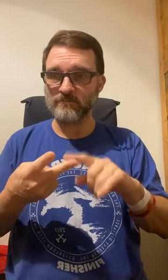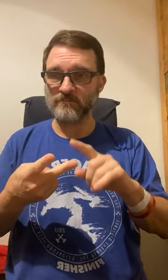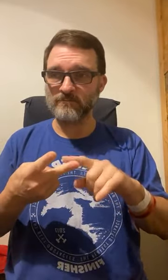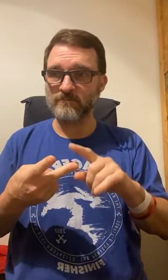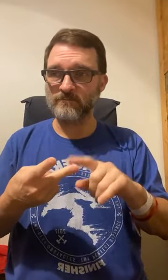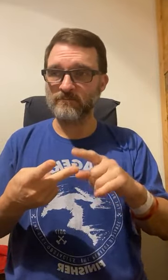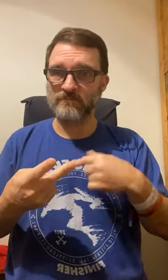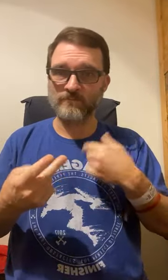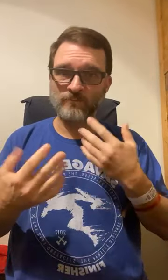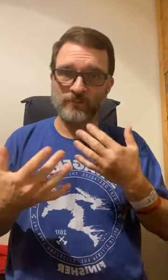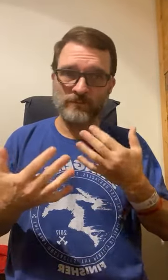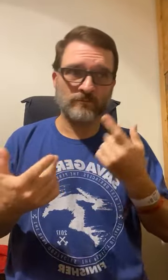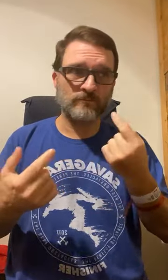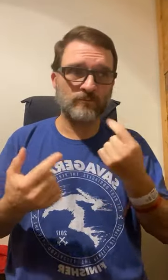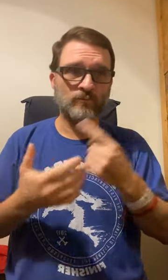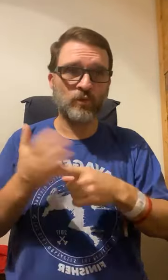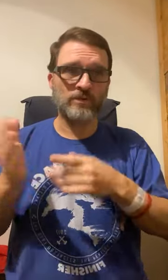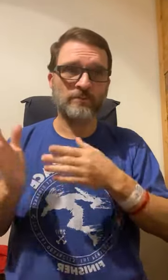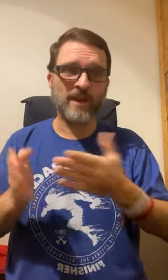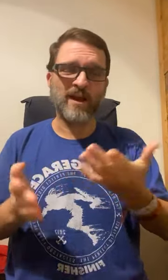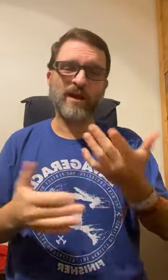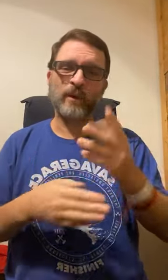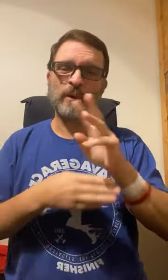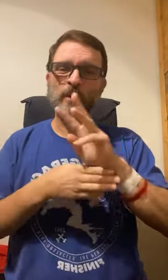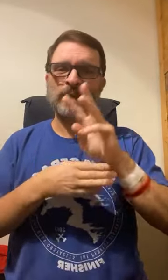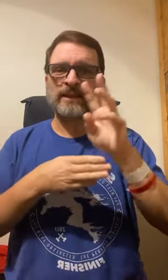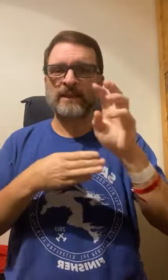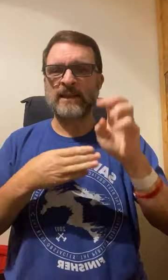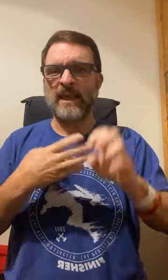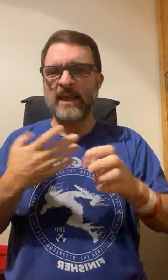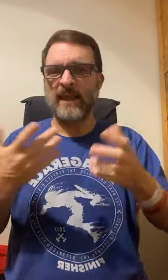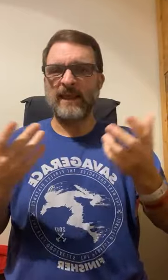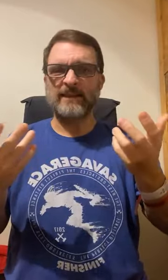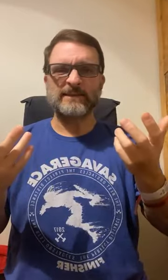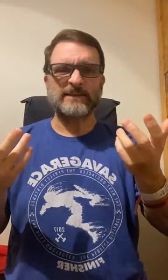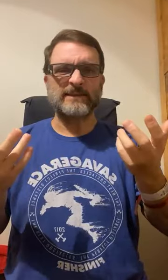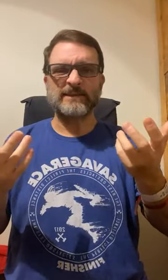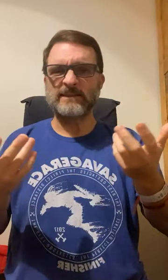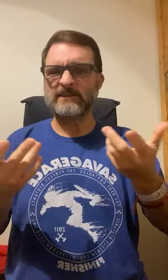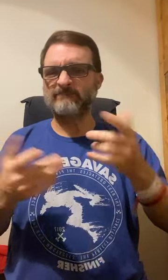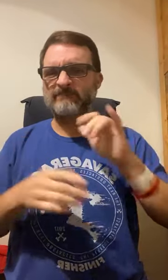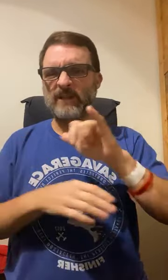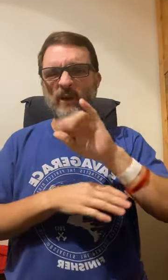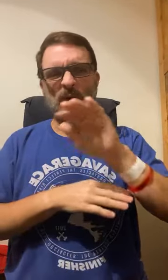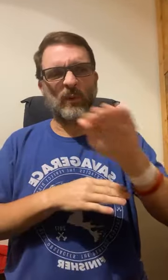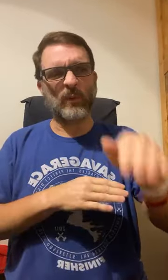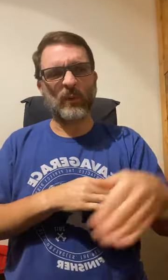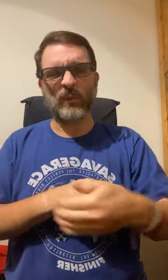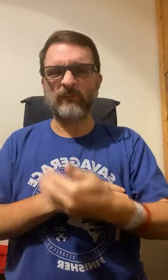Secondly, I am waiting to know whats the plan on the weekend.